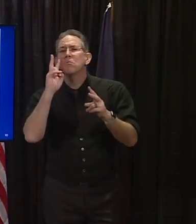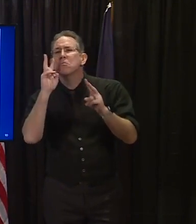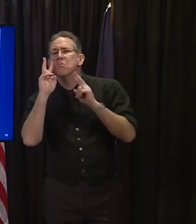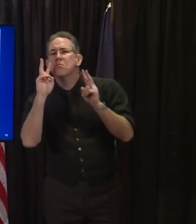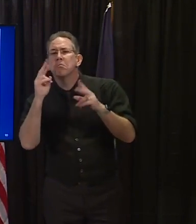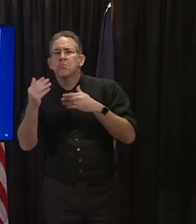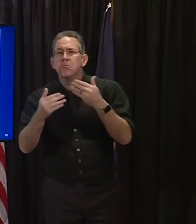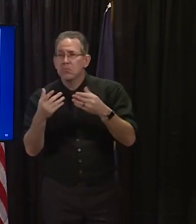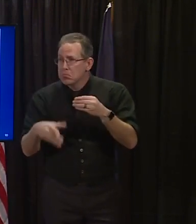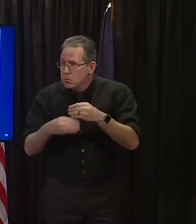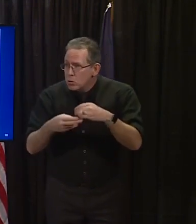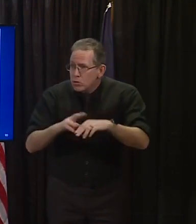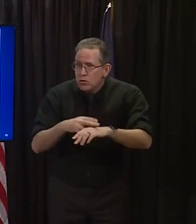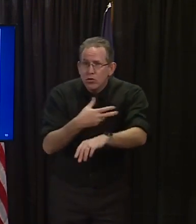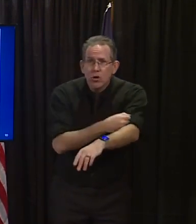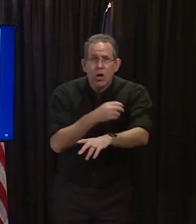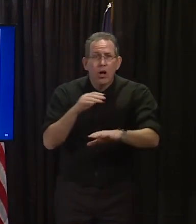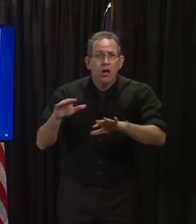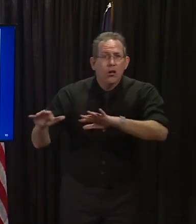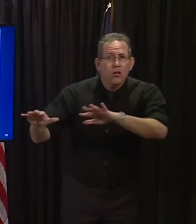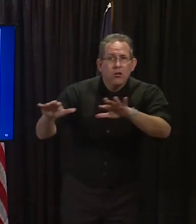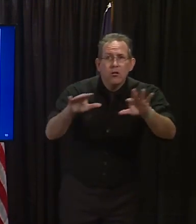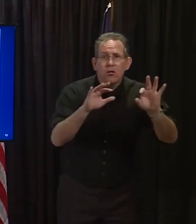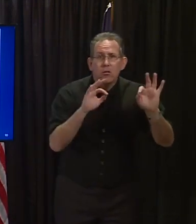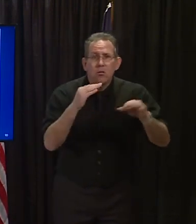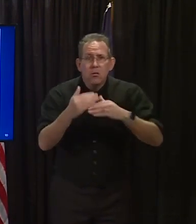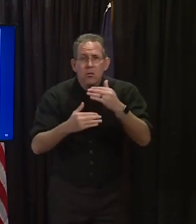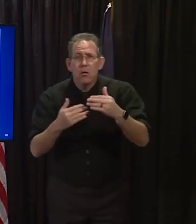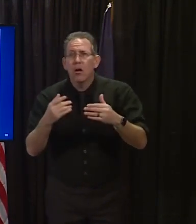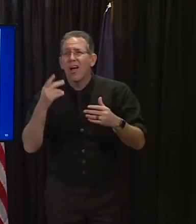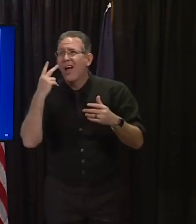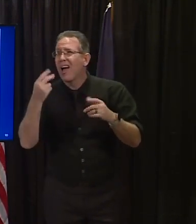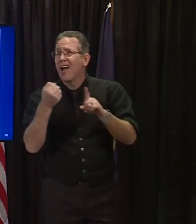on that over the next week to two weeks. But at the moment, good news in terms